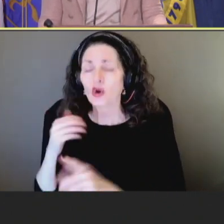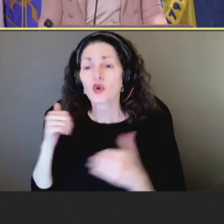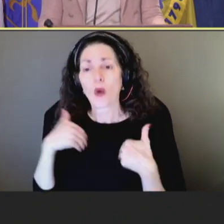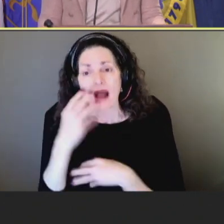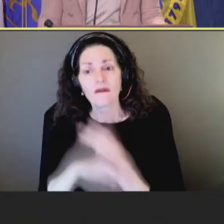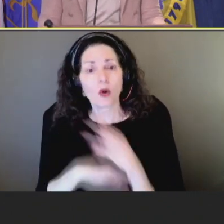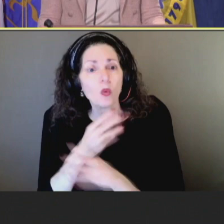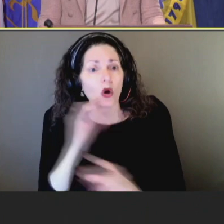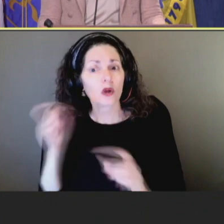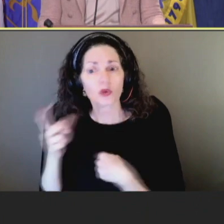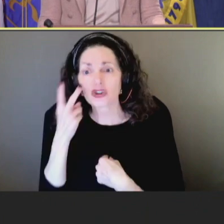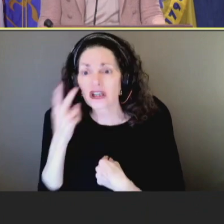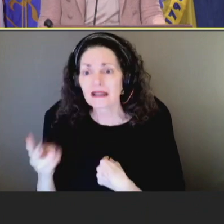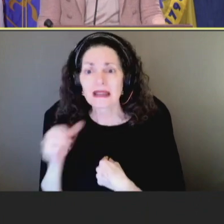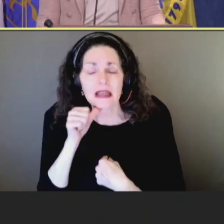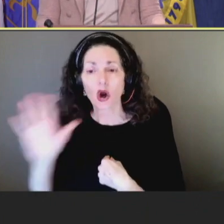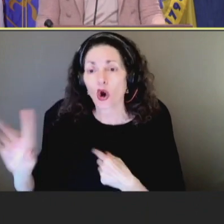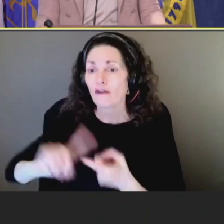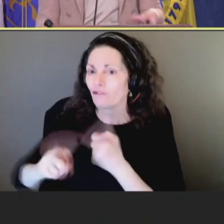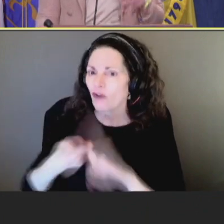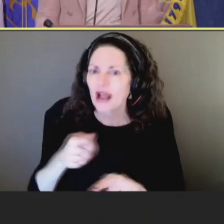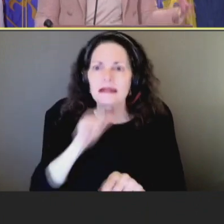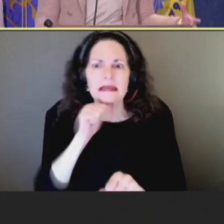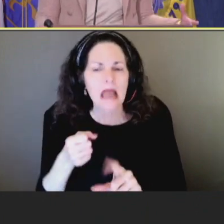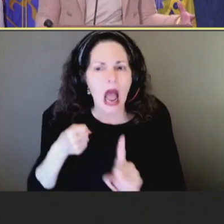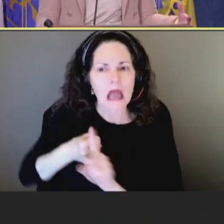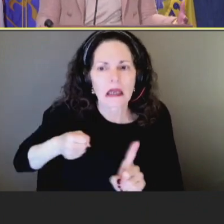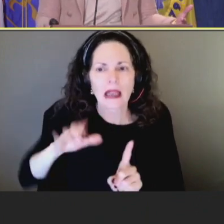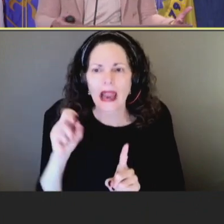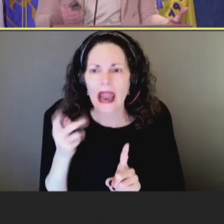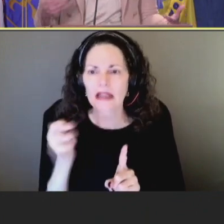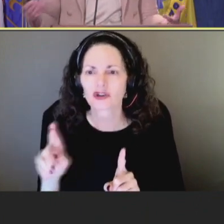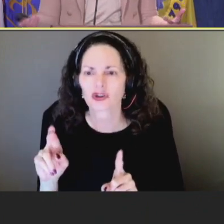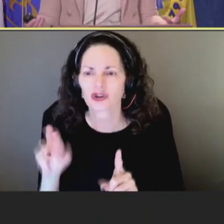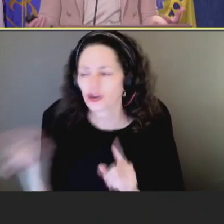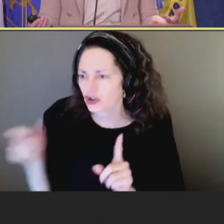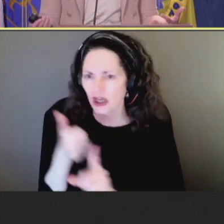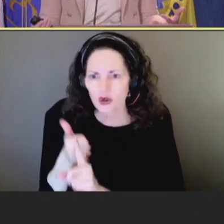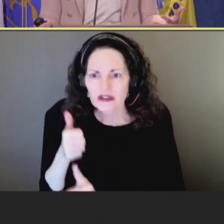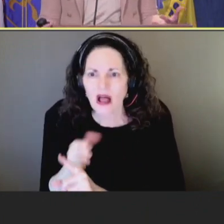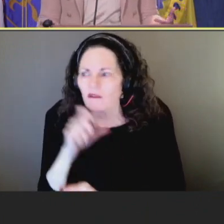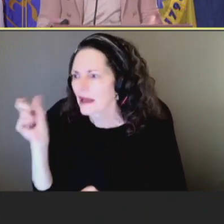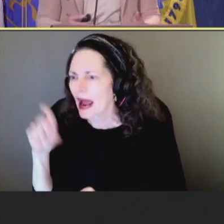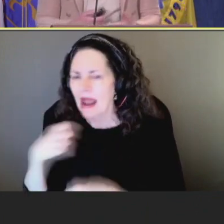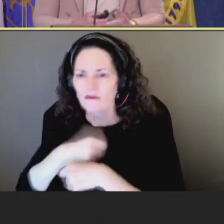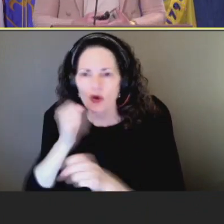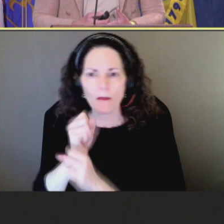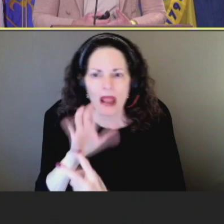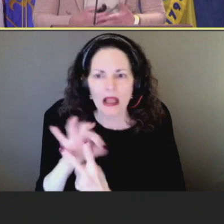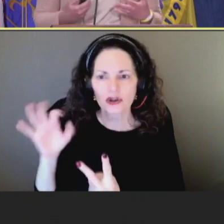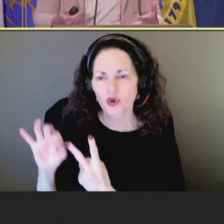where she doesn't have to either make terrible choices about preventing the disease or live